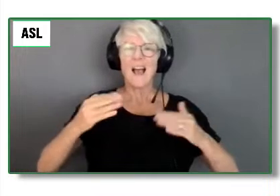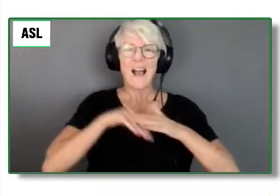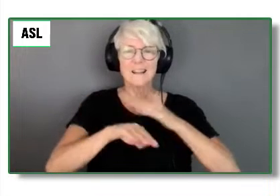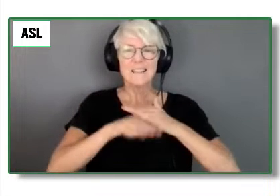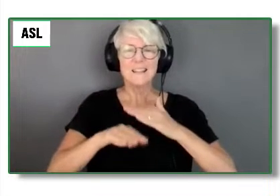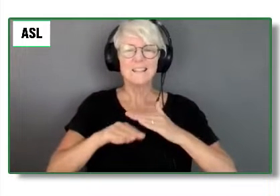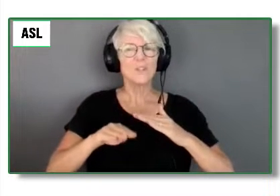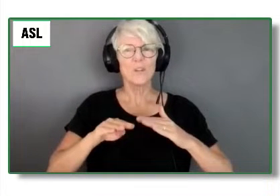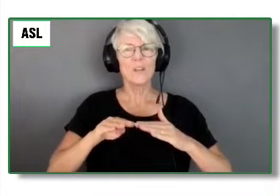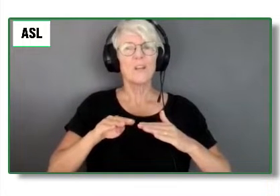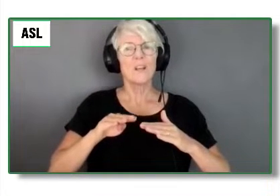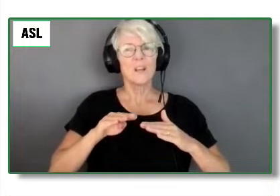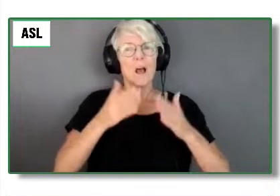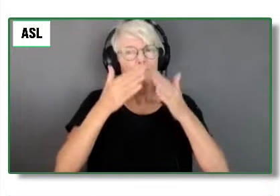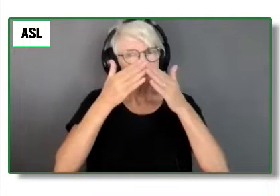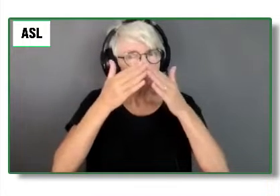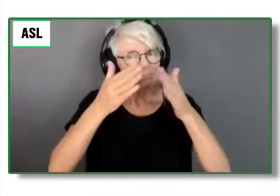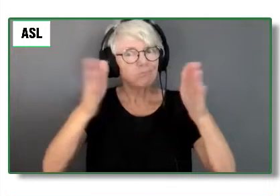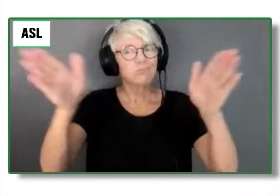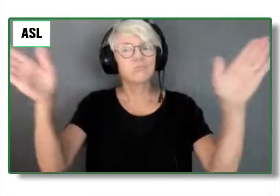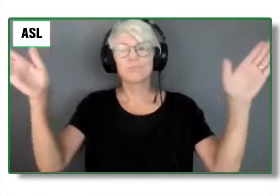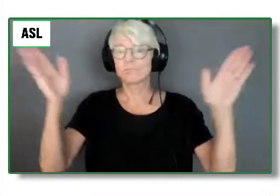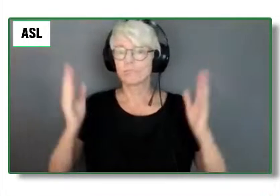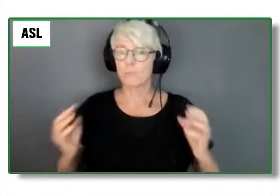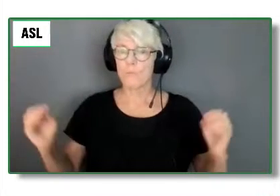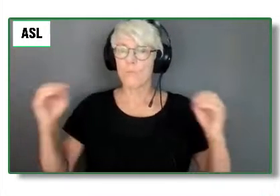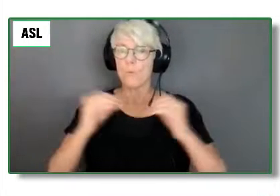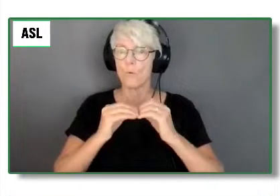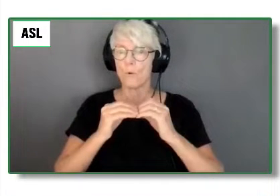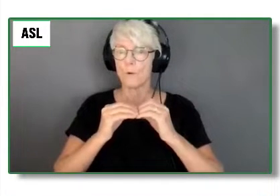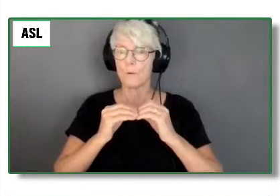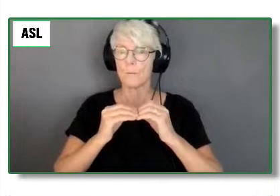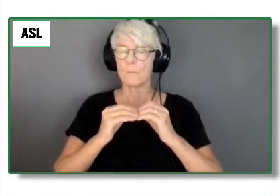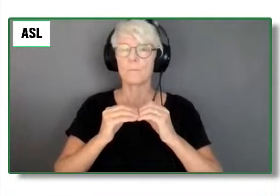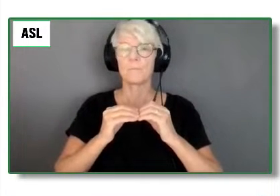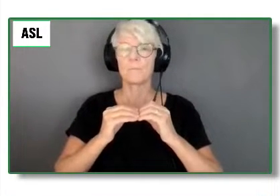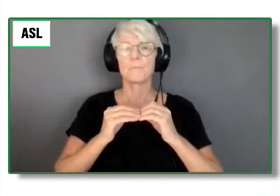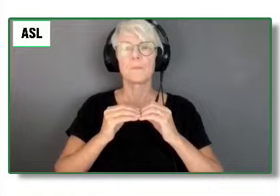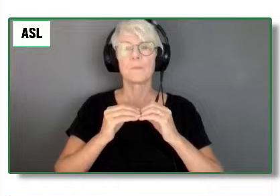that it really goes way beyond ramps and wide doorways. Uh there's so many other